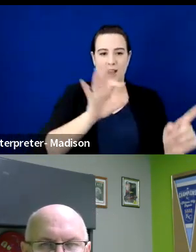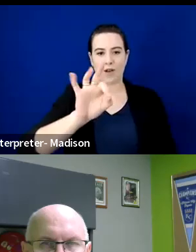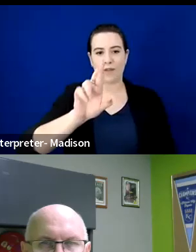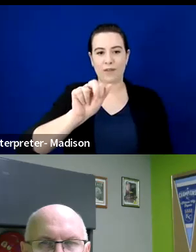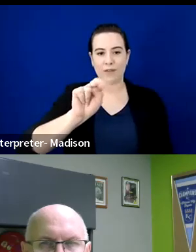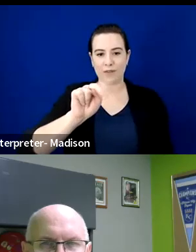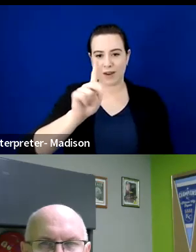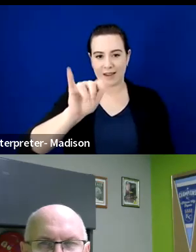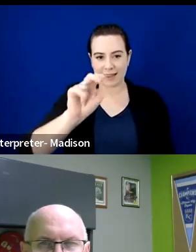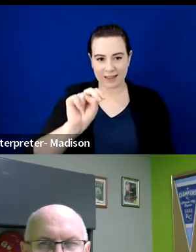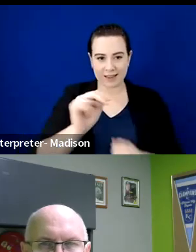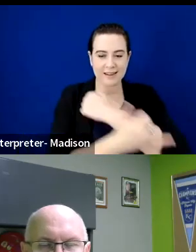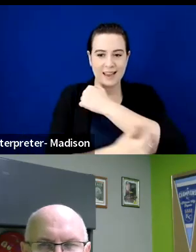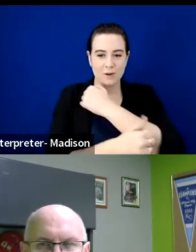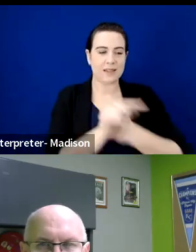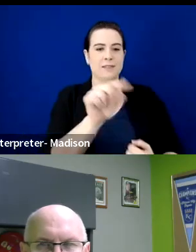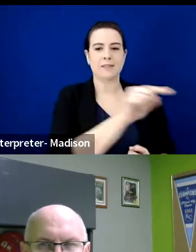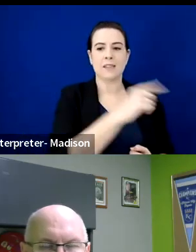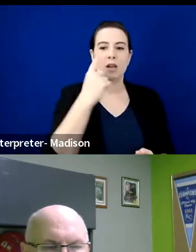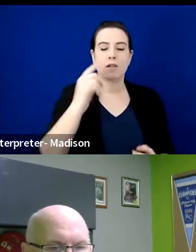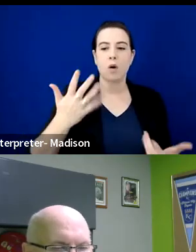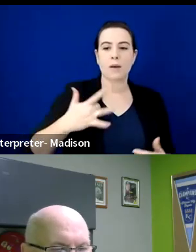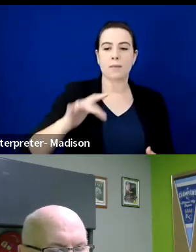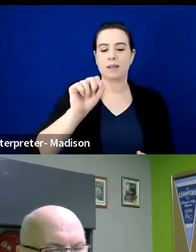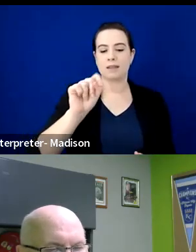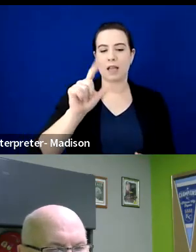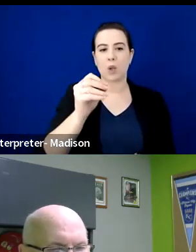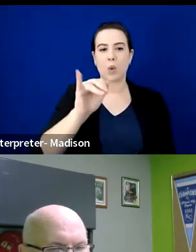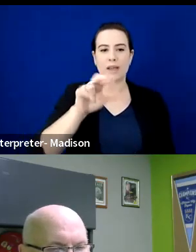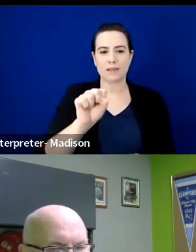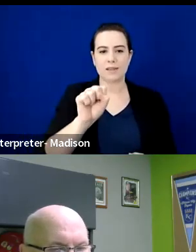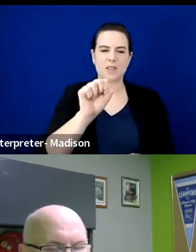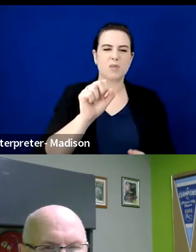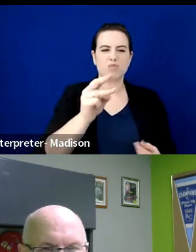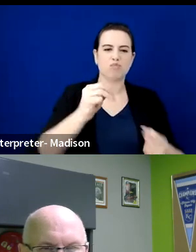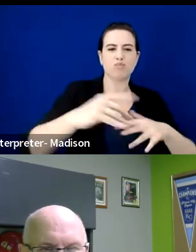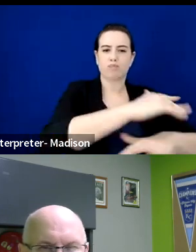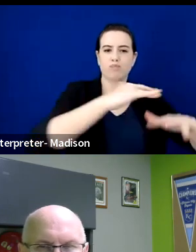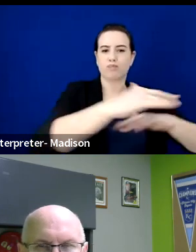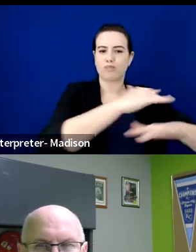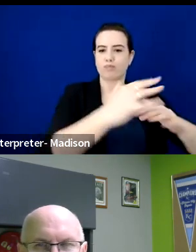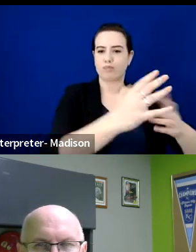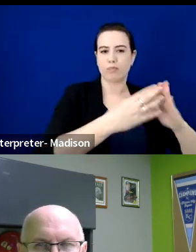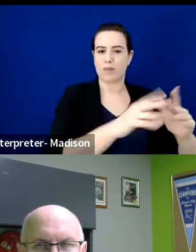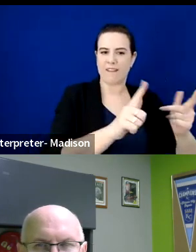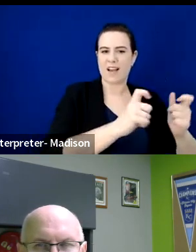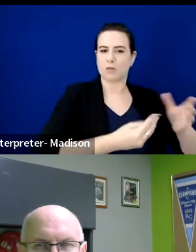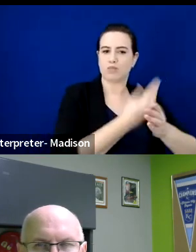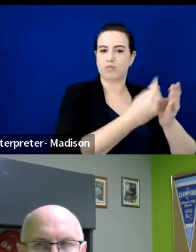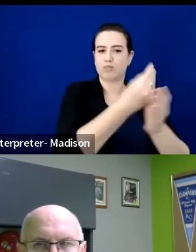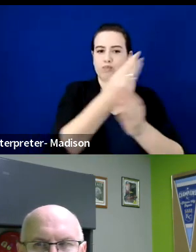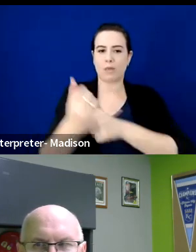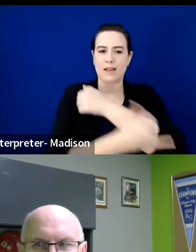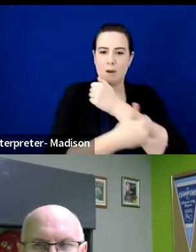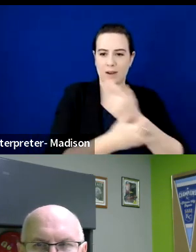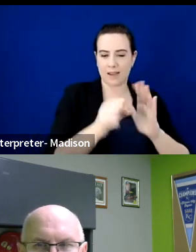Less than 16,000.